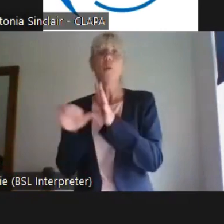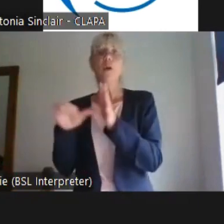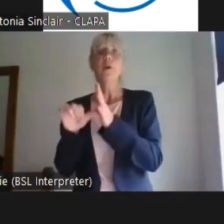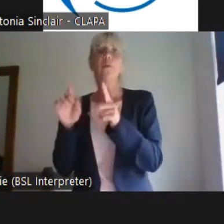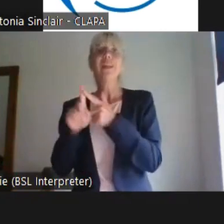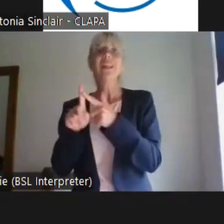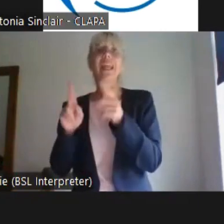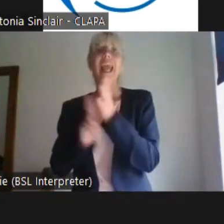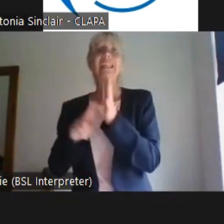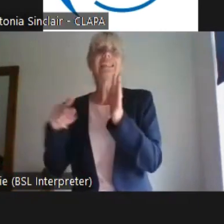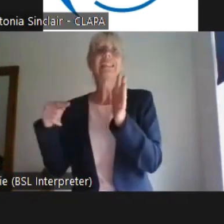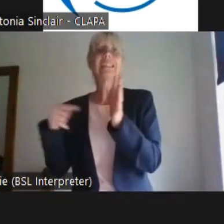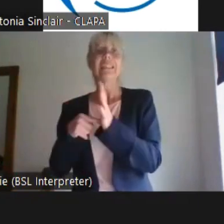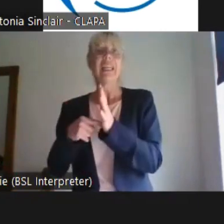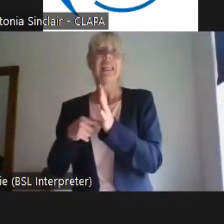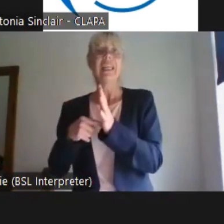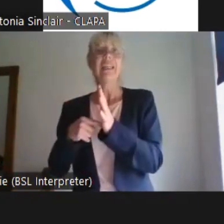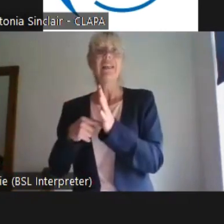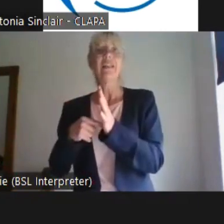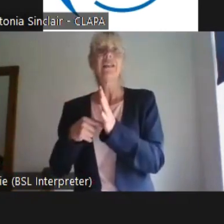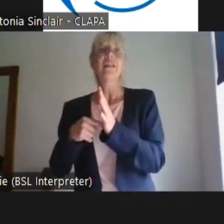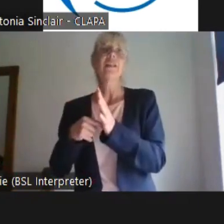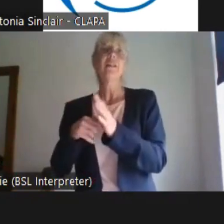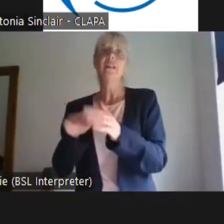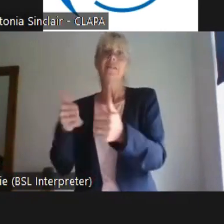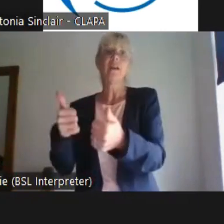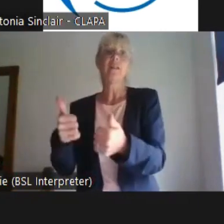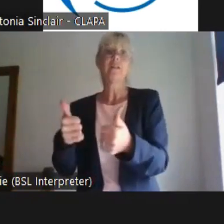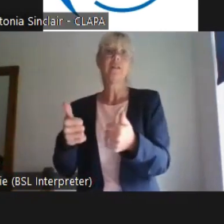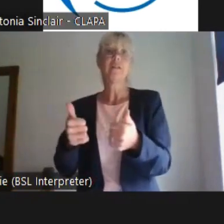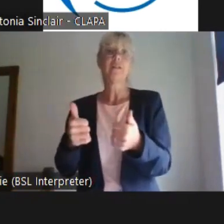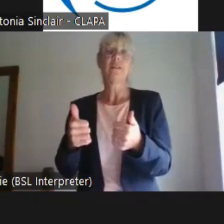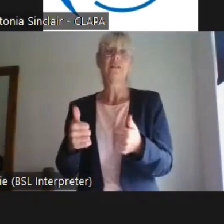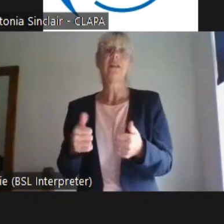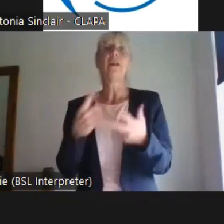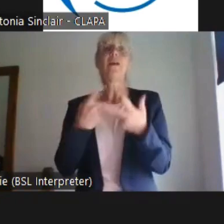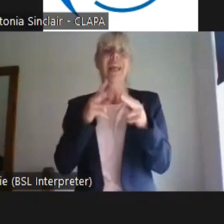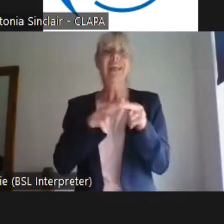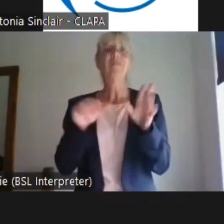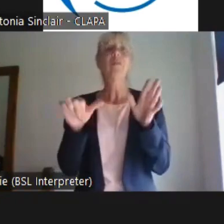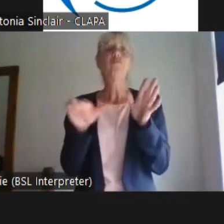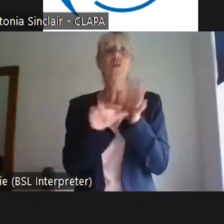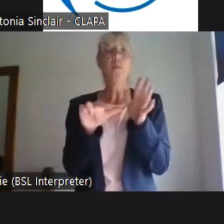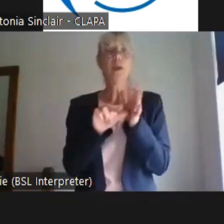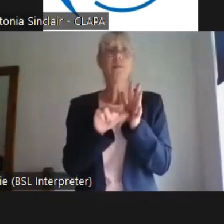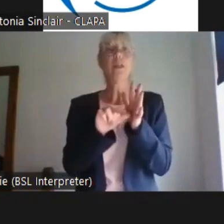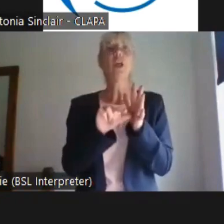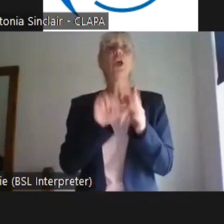hearing difficulties it might well be that you're under ENT the ear nose and throat specialists as